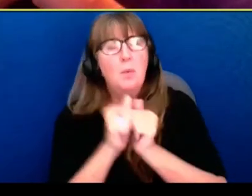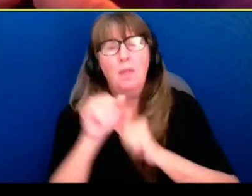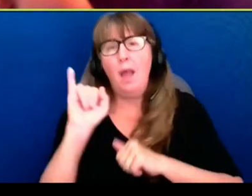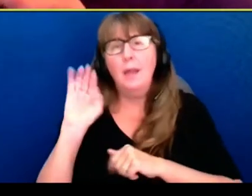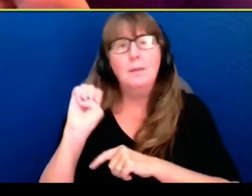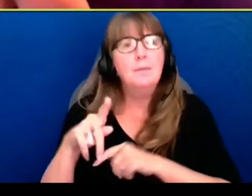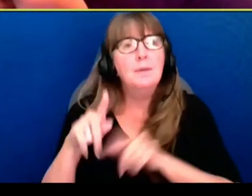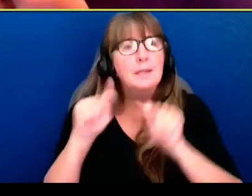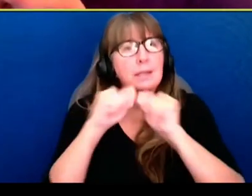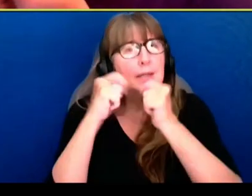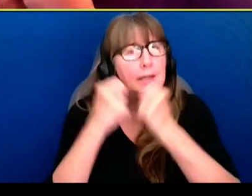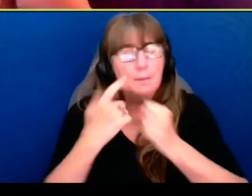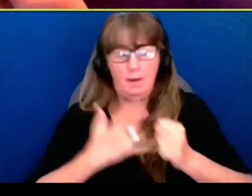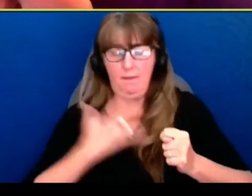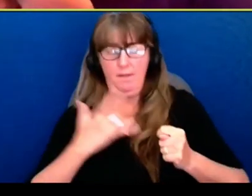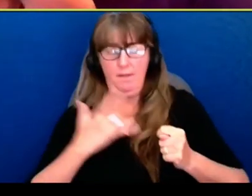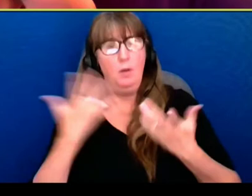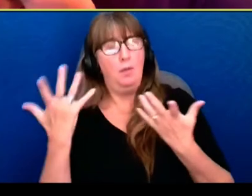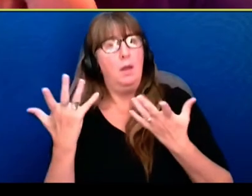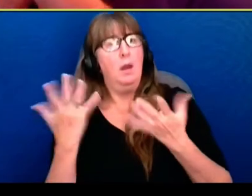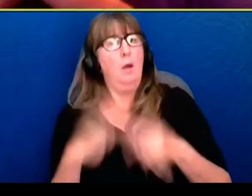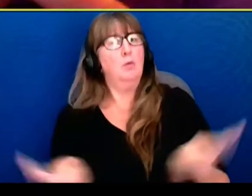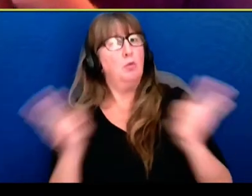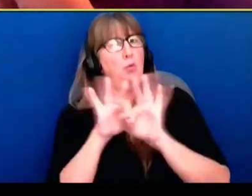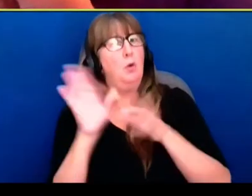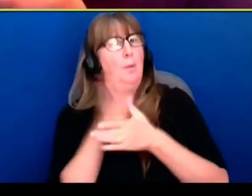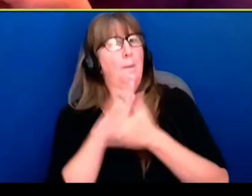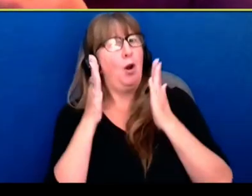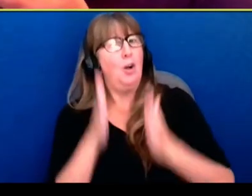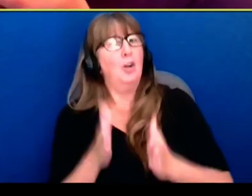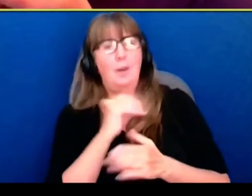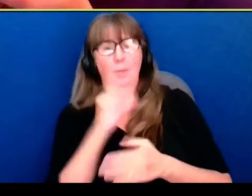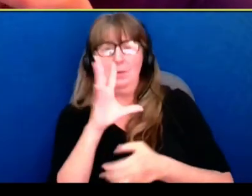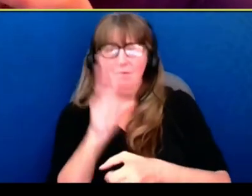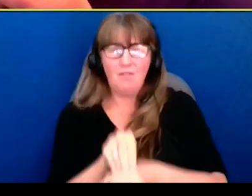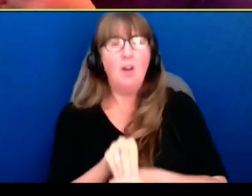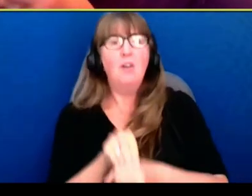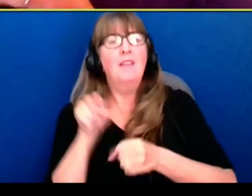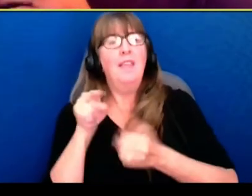I felt like I was counted as a critical partner, and was involved in those discussions, so